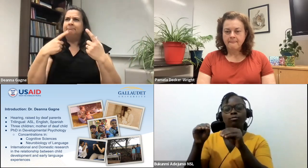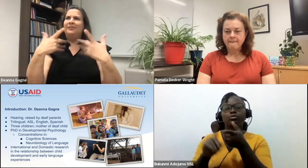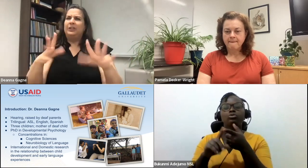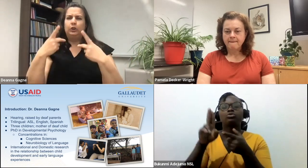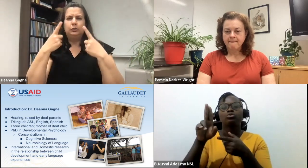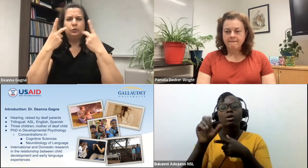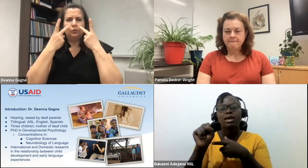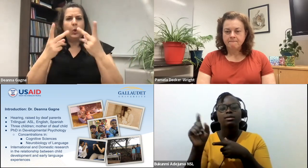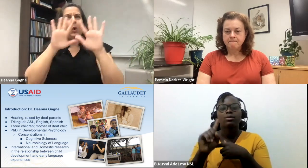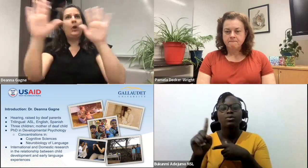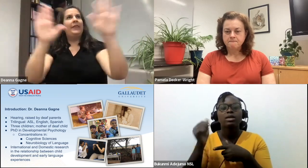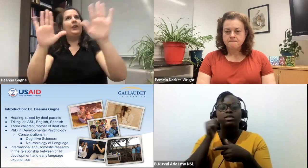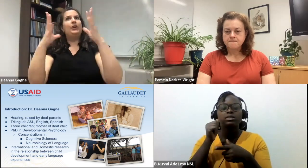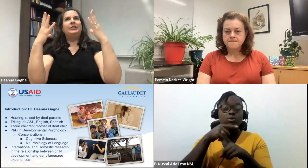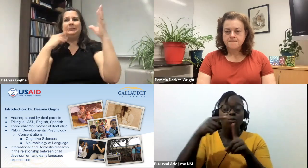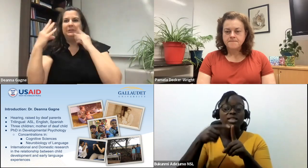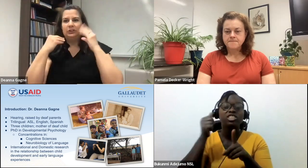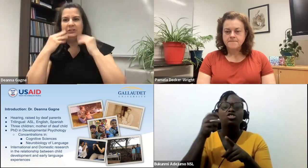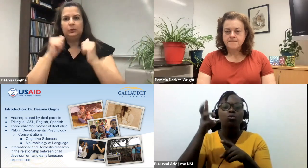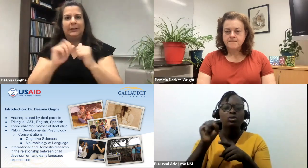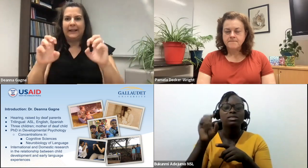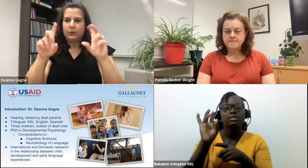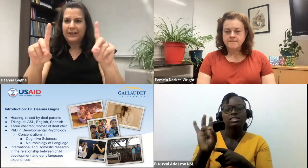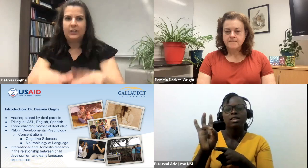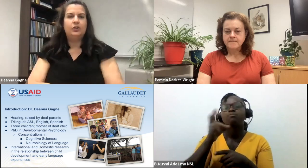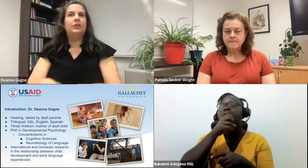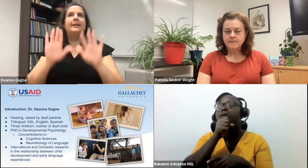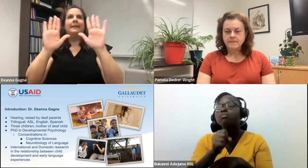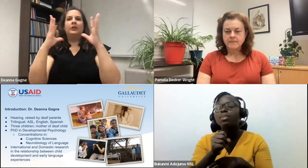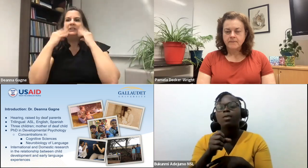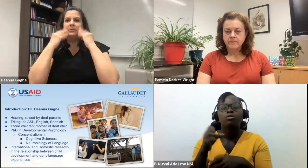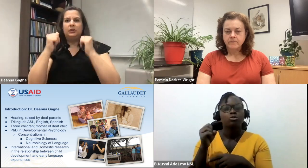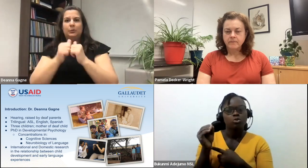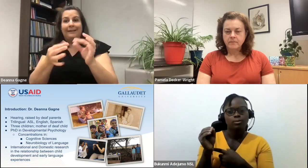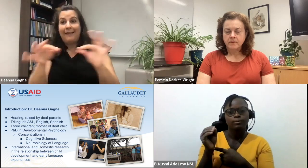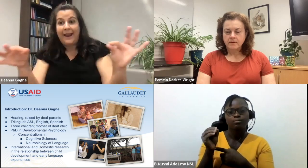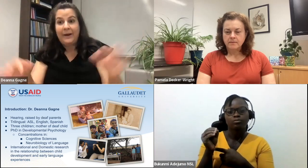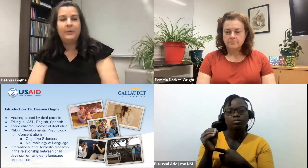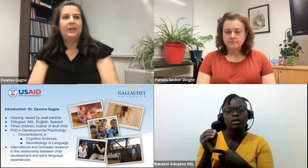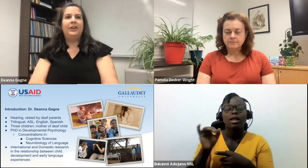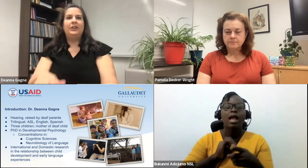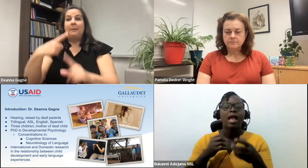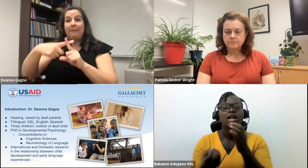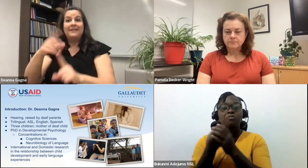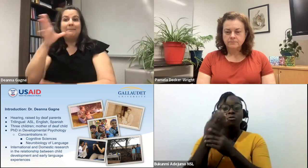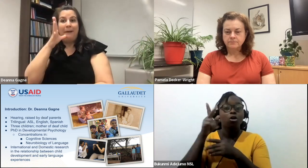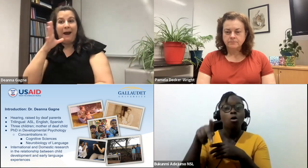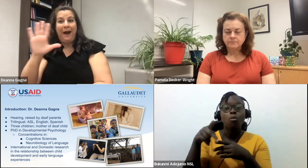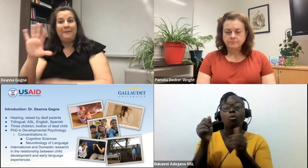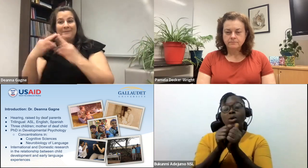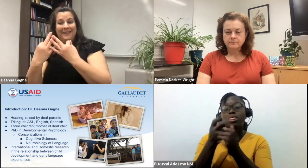both parents, signing and and a rich language environment, but affected by their educational experiences, their language, experiences.